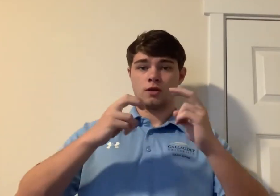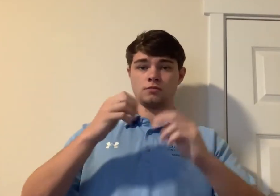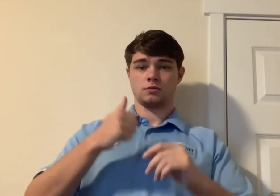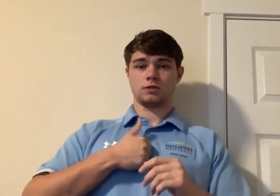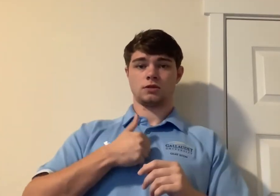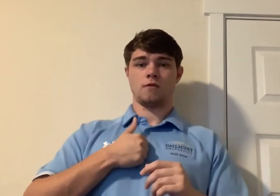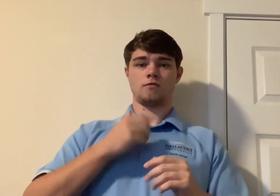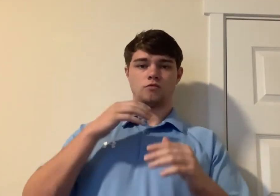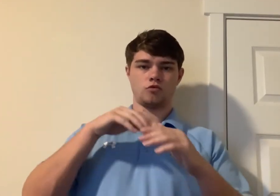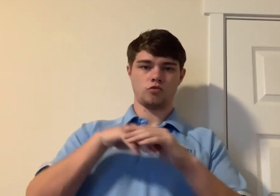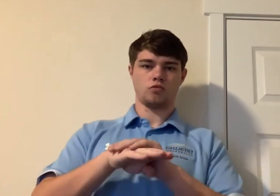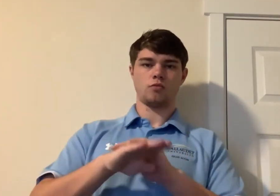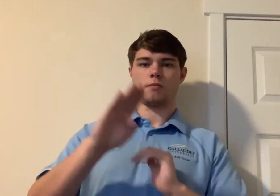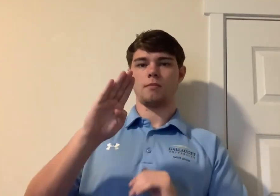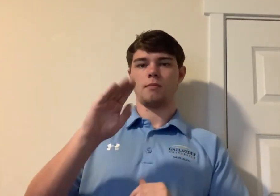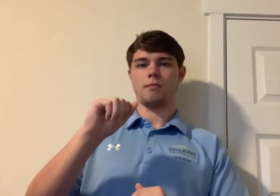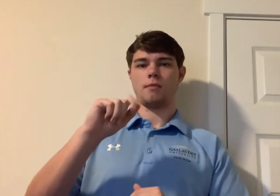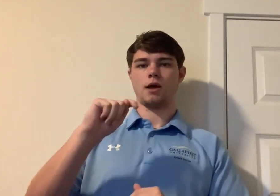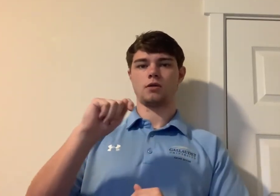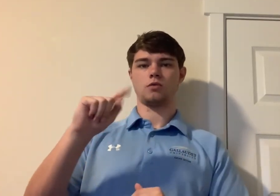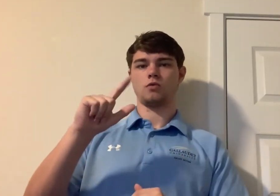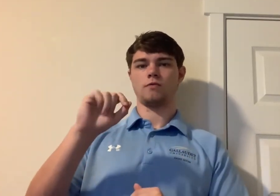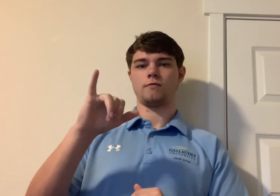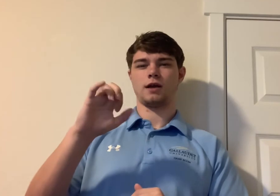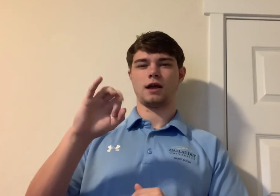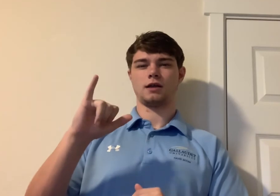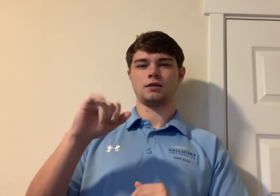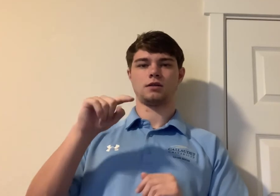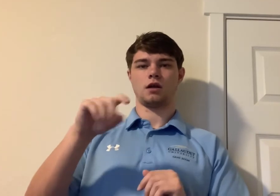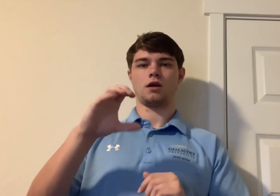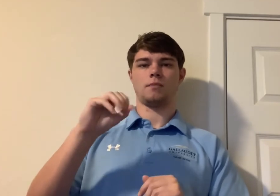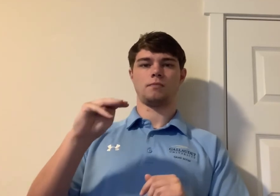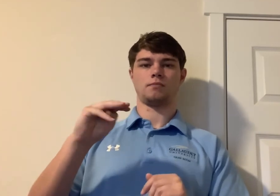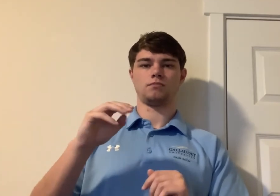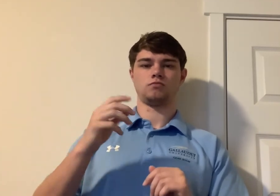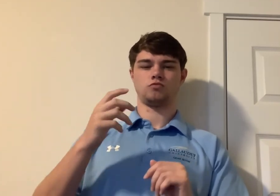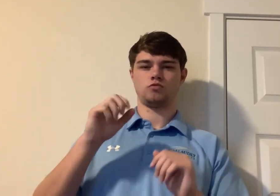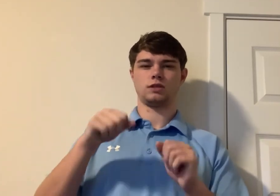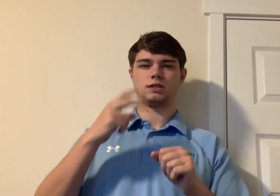The Tournament will be through Battlefy.com